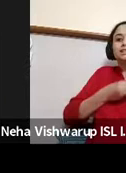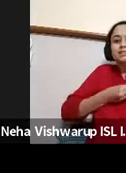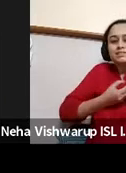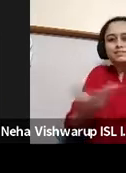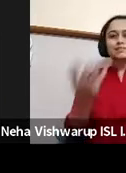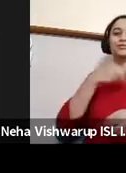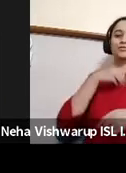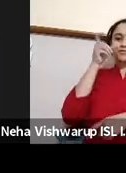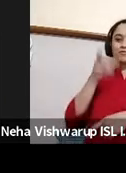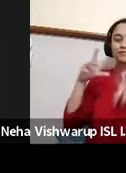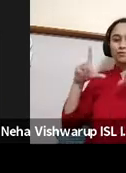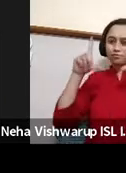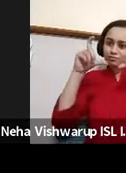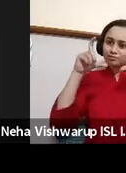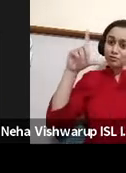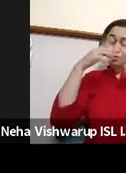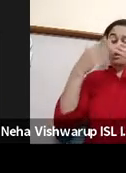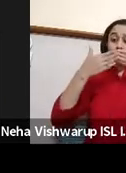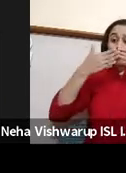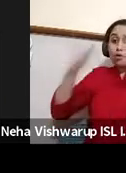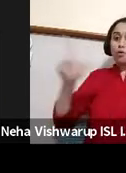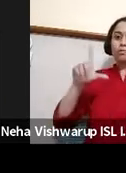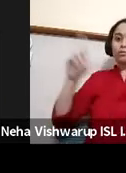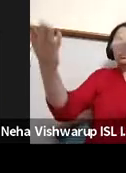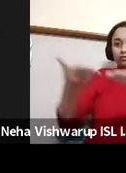his camera was always an open invitation without judgment or prejudice